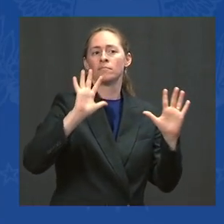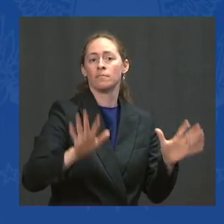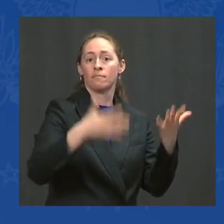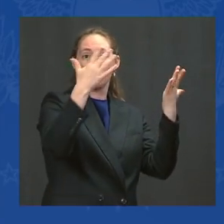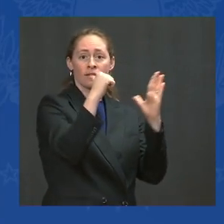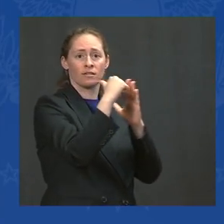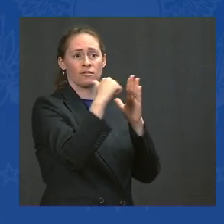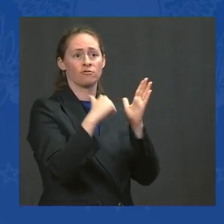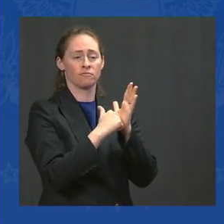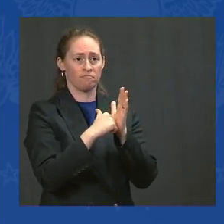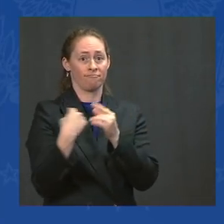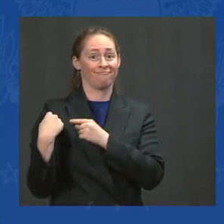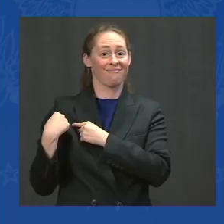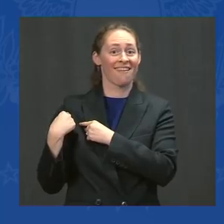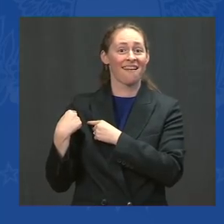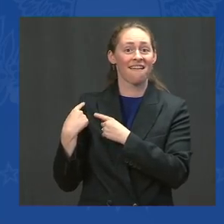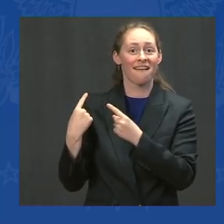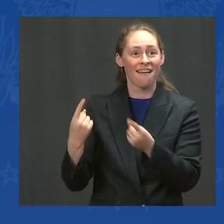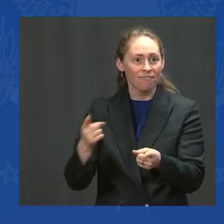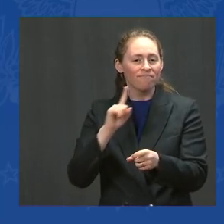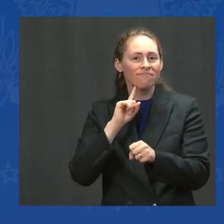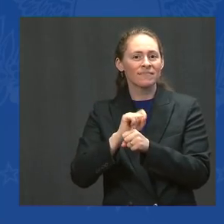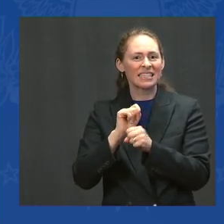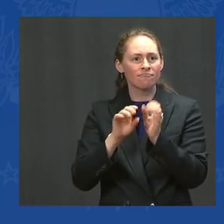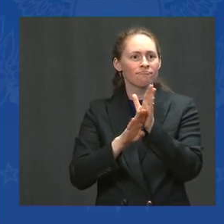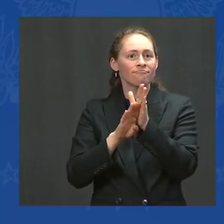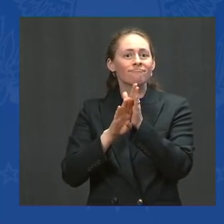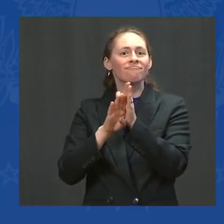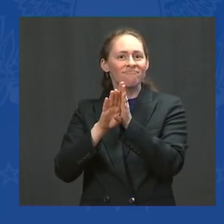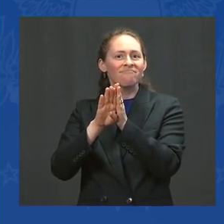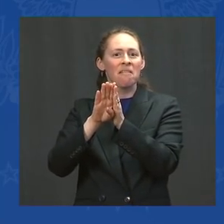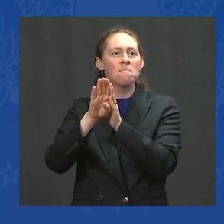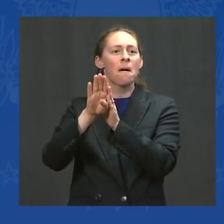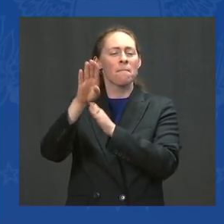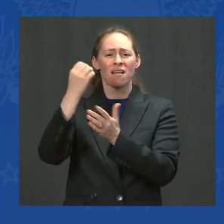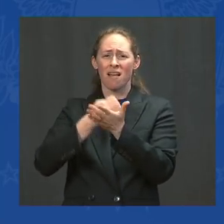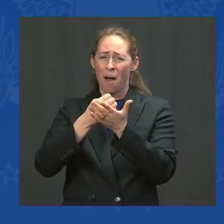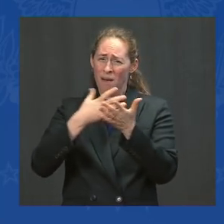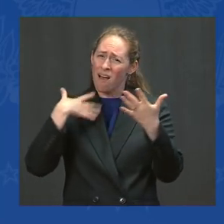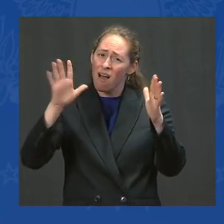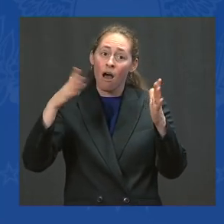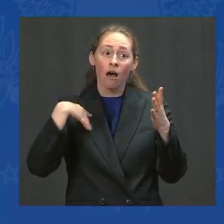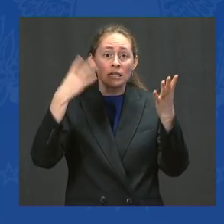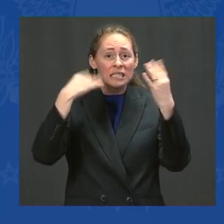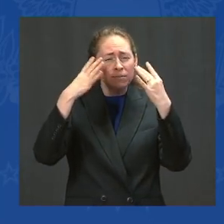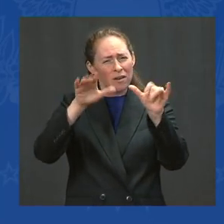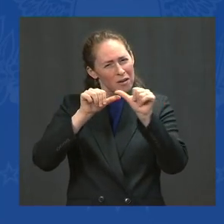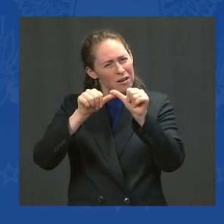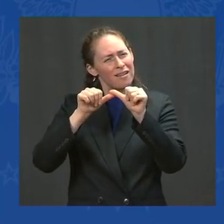We can't slow down now. We can make this boom we're experiencing today